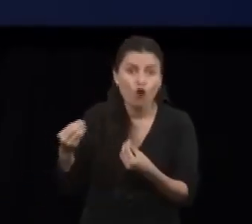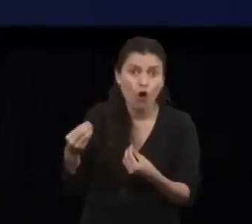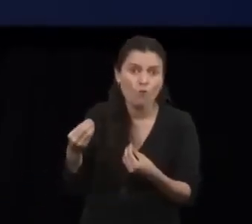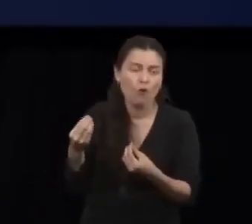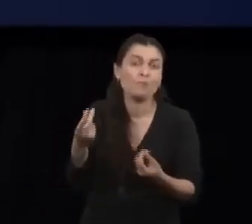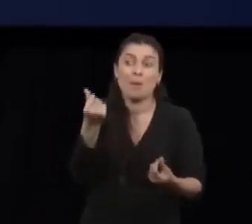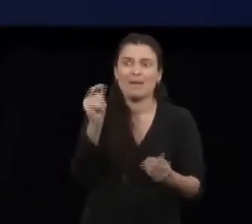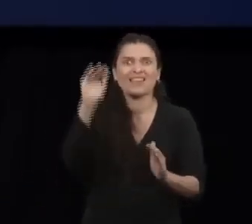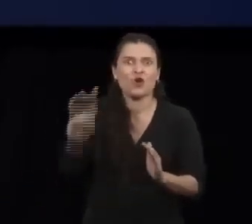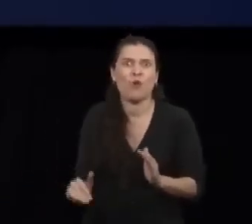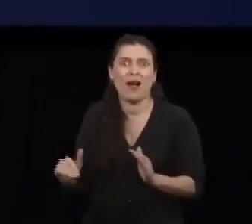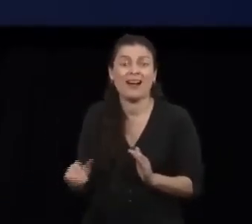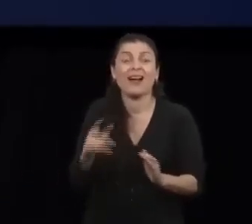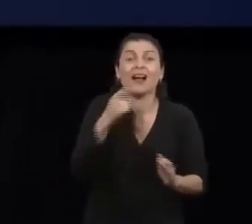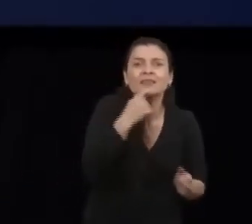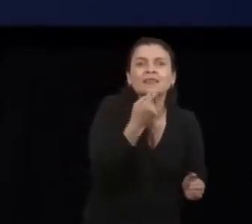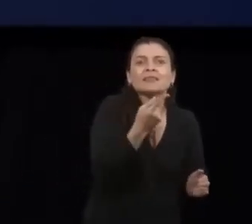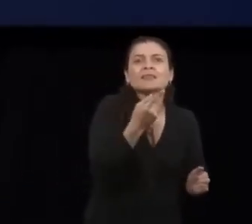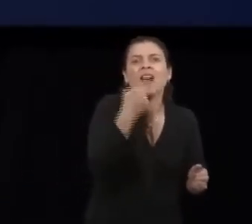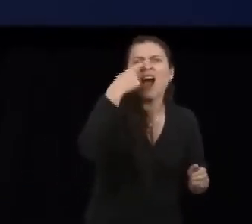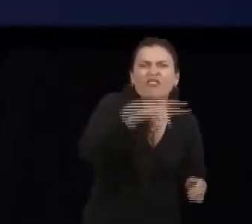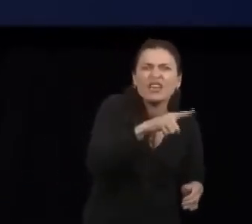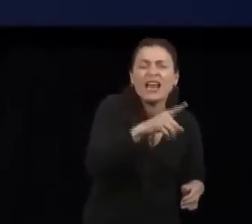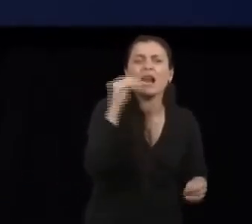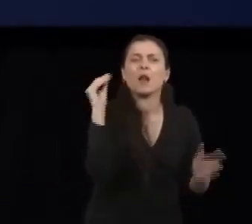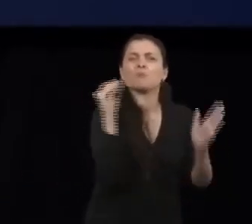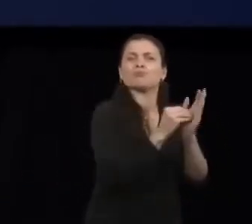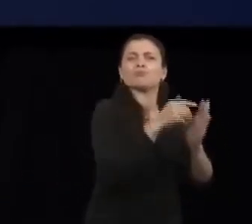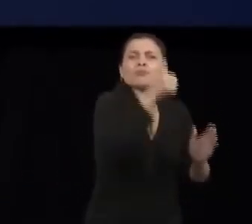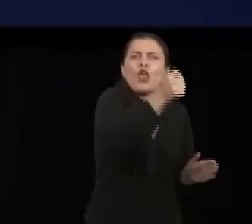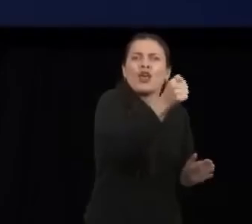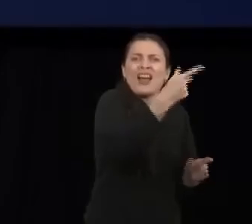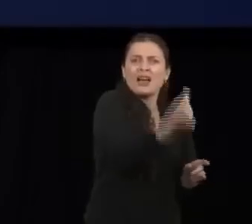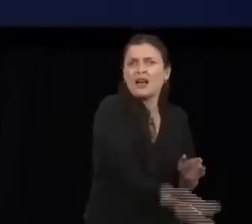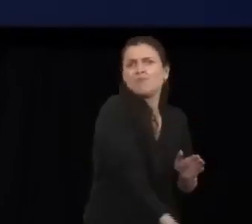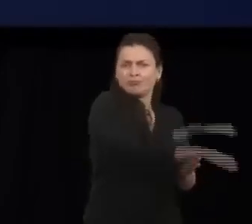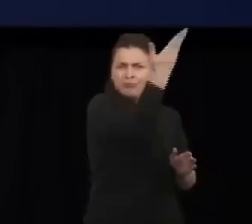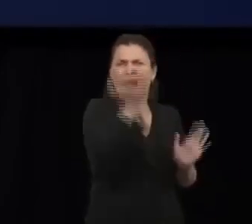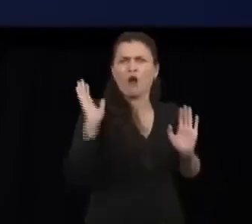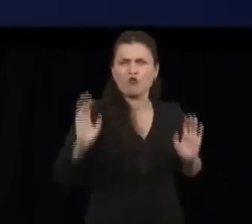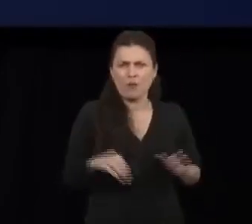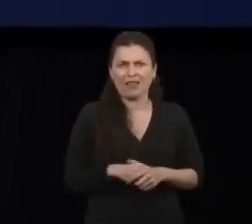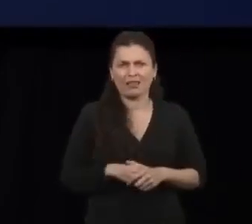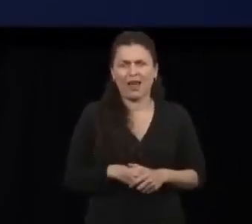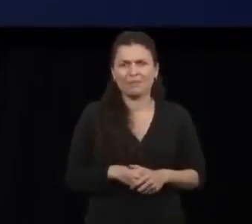there will be a retraction of the demand in B, which is what will push the price down.